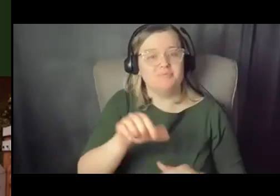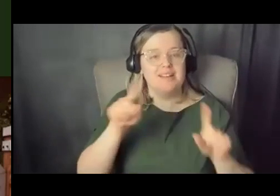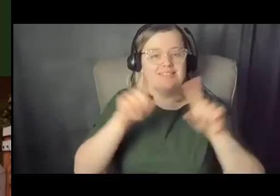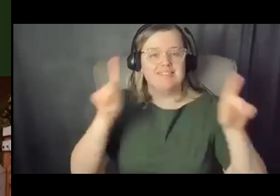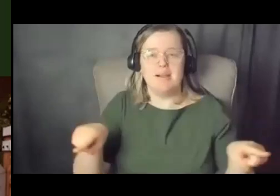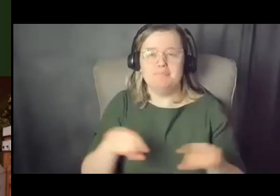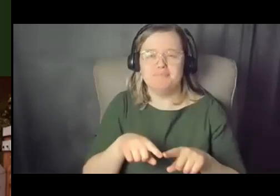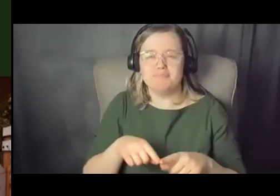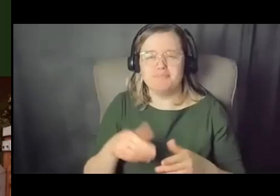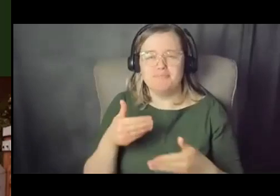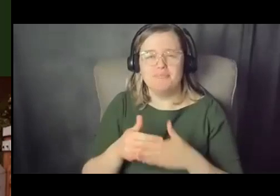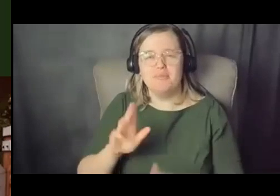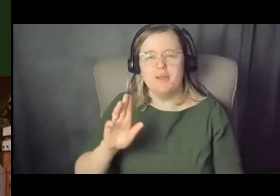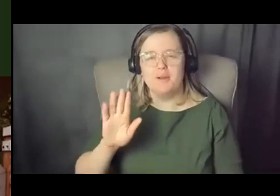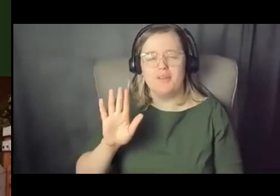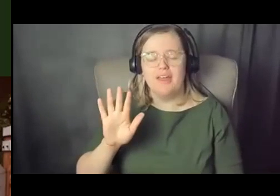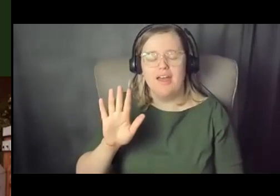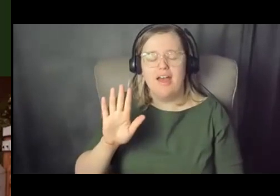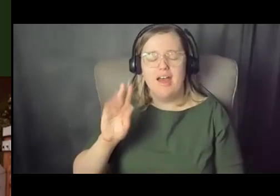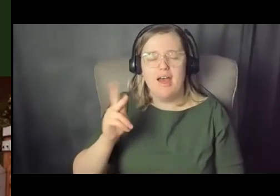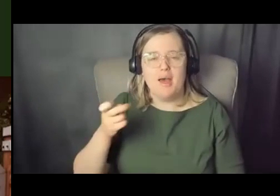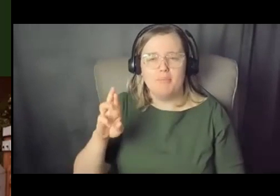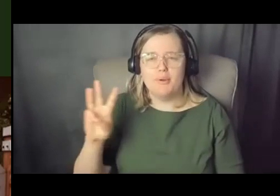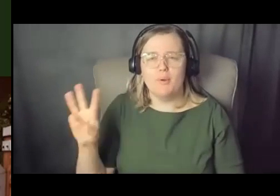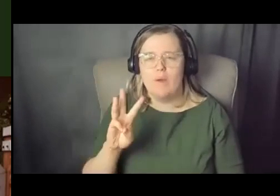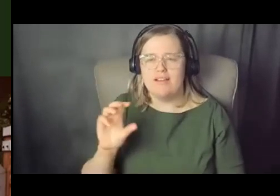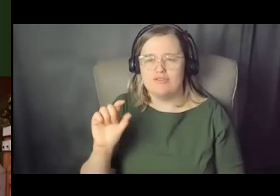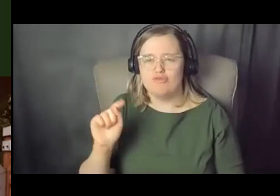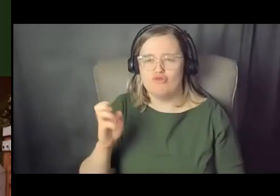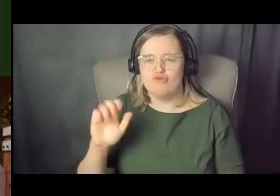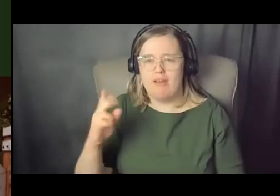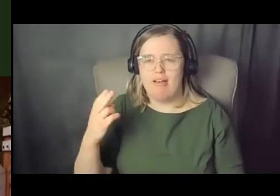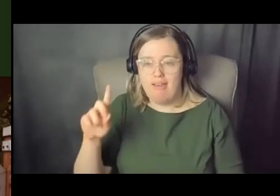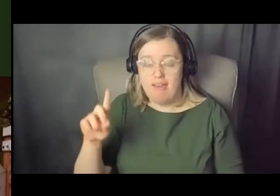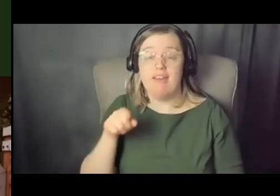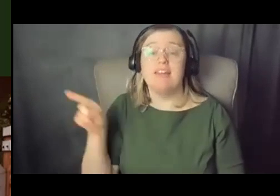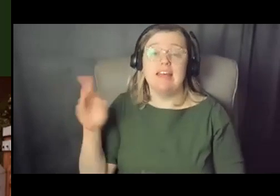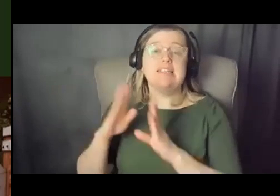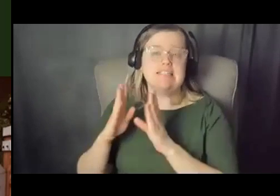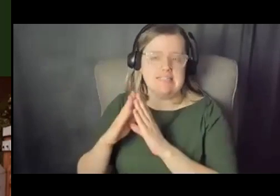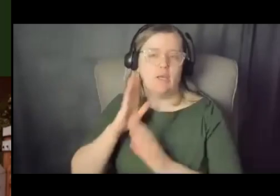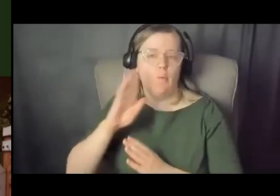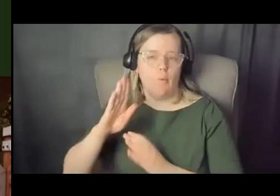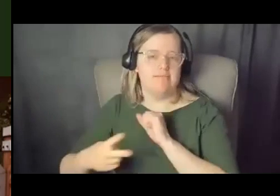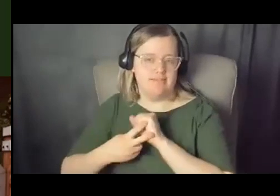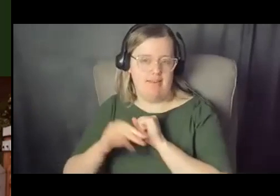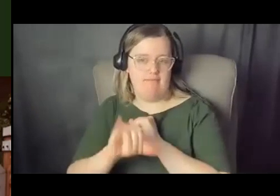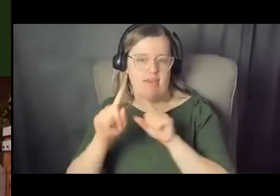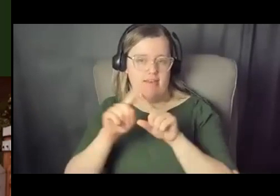the red cedar Upper West Trailhead, this sign will be stored by the City of Bellevue, they do have space for it, and it will come back.